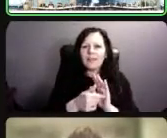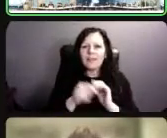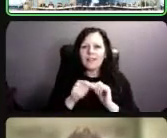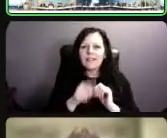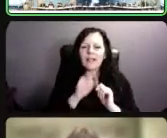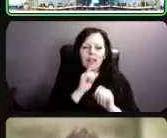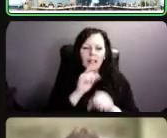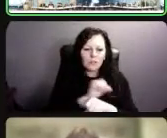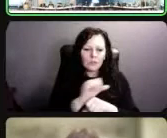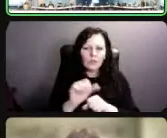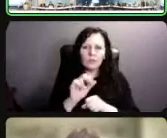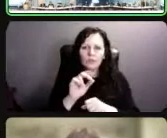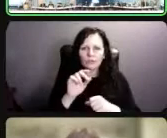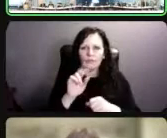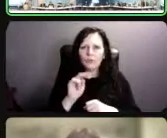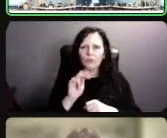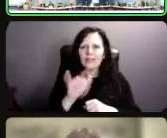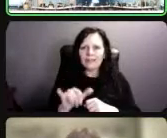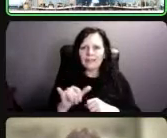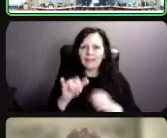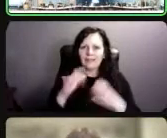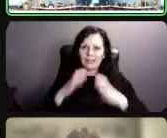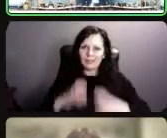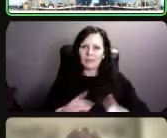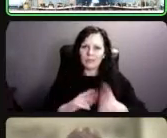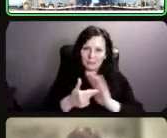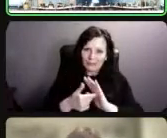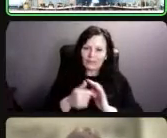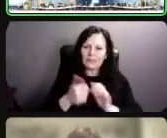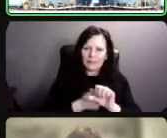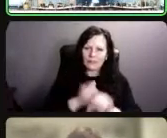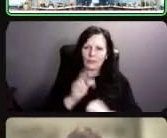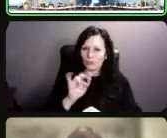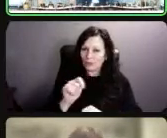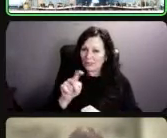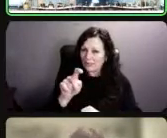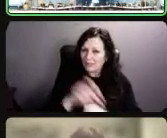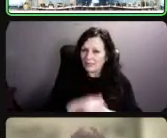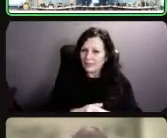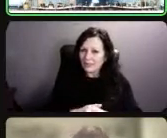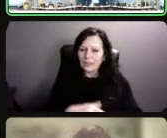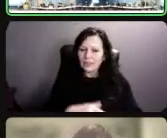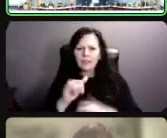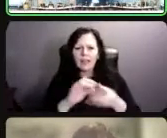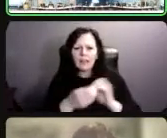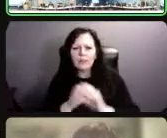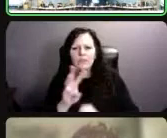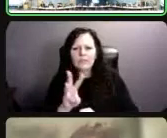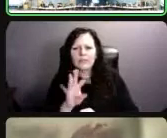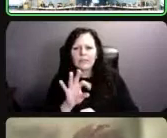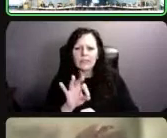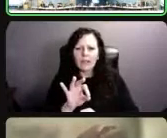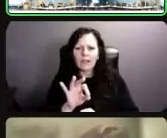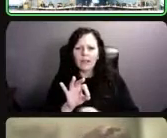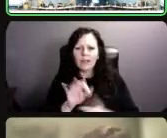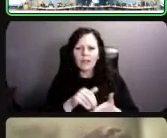ME TELL THE UTILITY CUSTOMERS THAT DOESN'T. THIS IS WE'RE NOT SAYING THAT